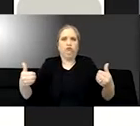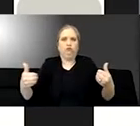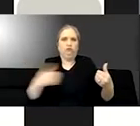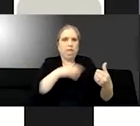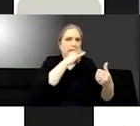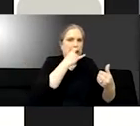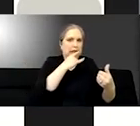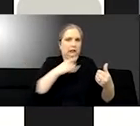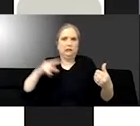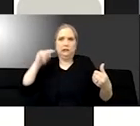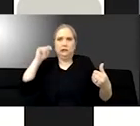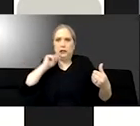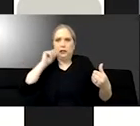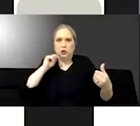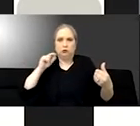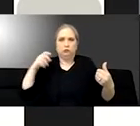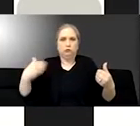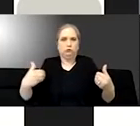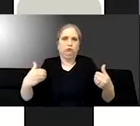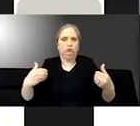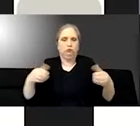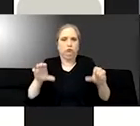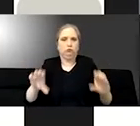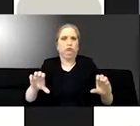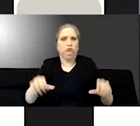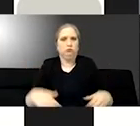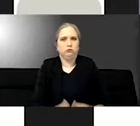Denise said that the camp did serve younger people until I believe it was 1966. And there was --